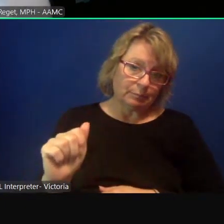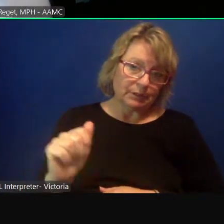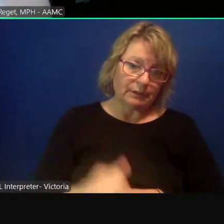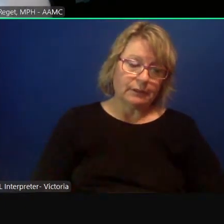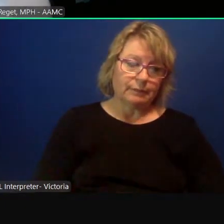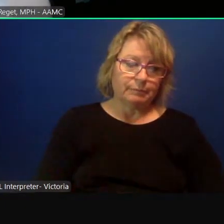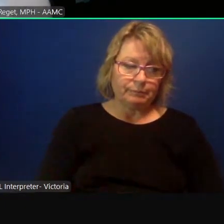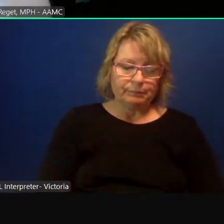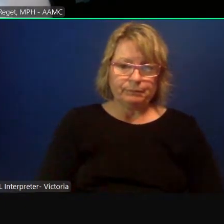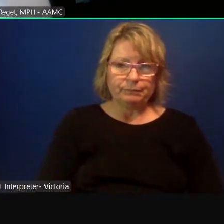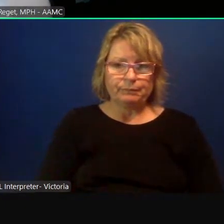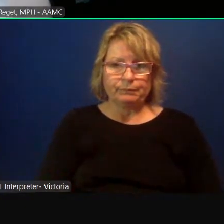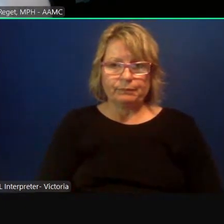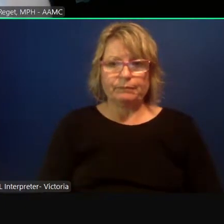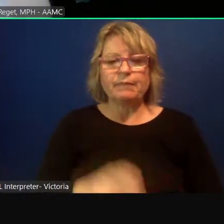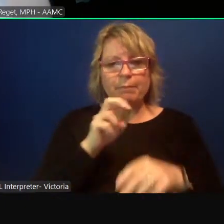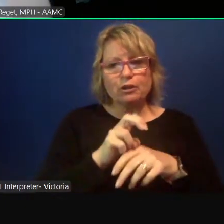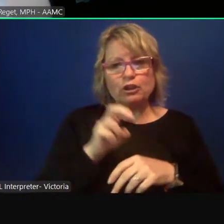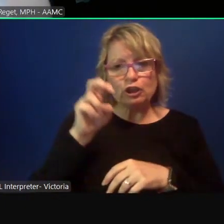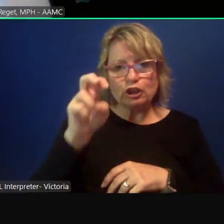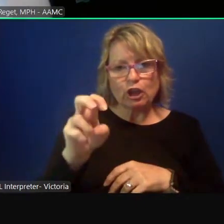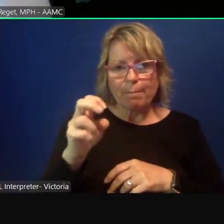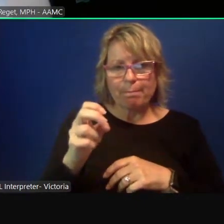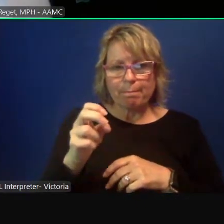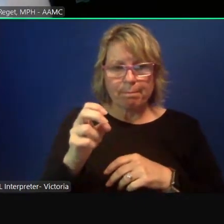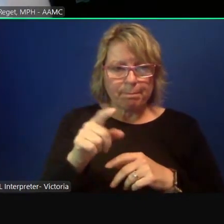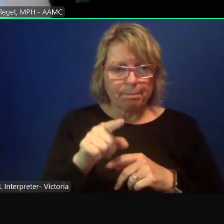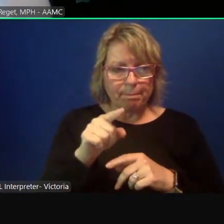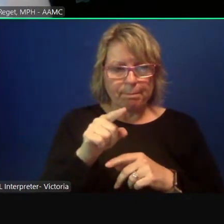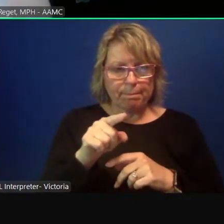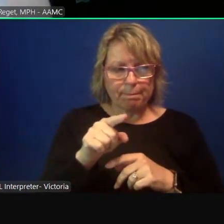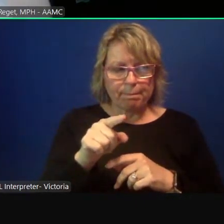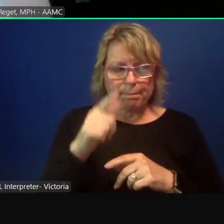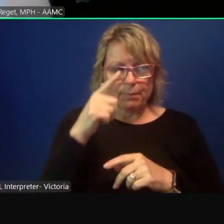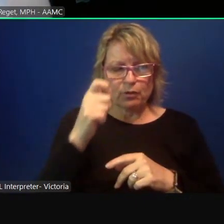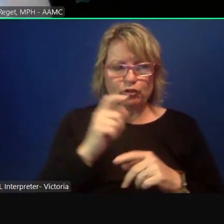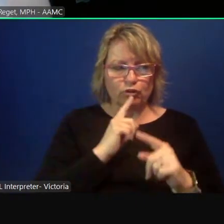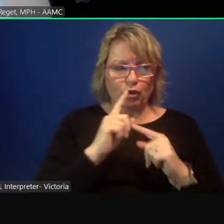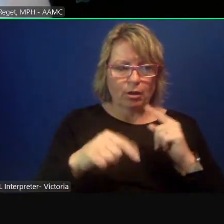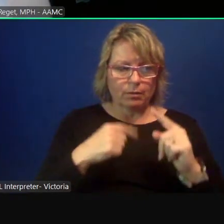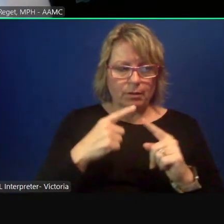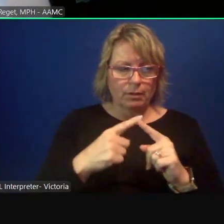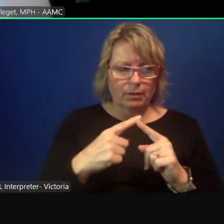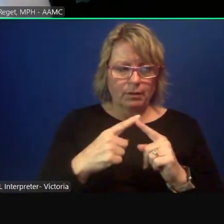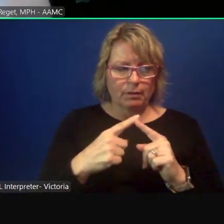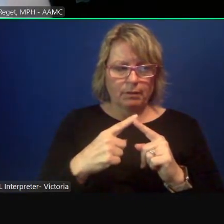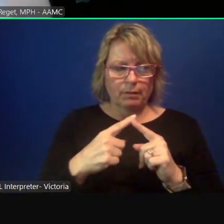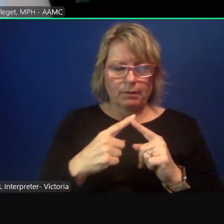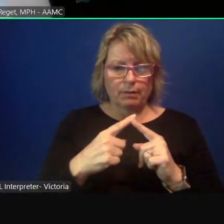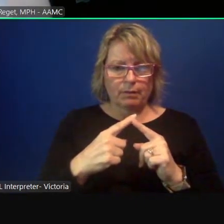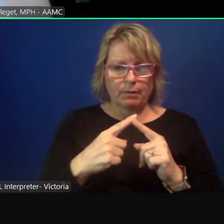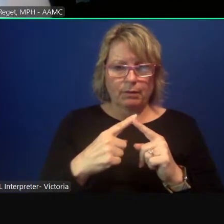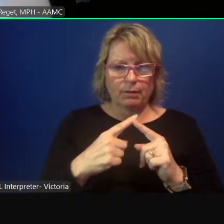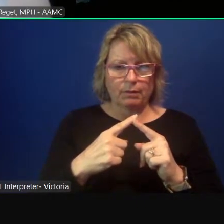I'm gonna jump ahead really quickly here and talk about the resources available under the